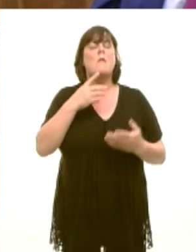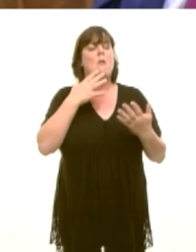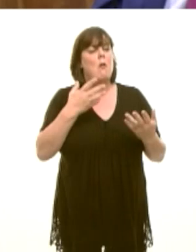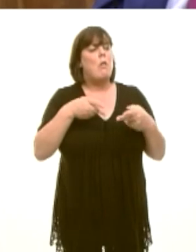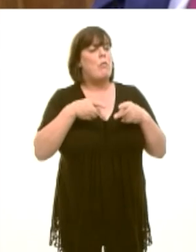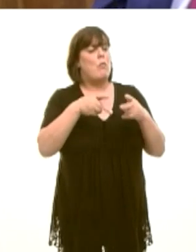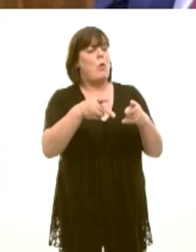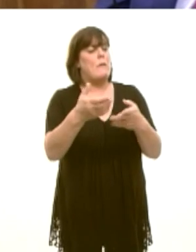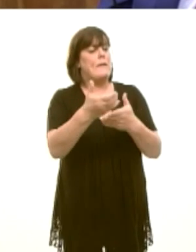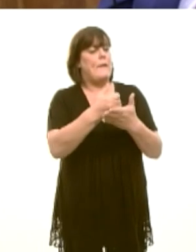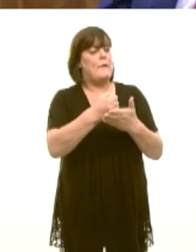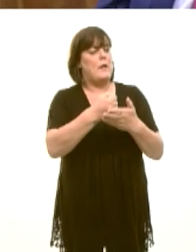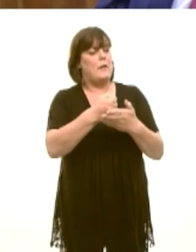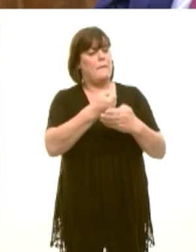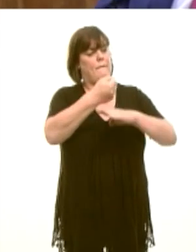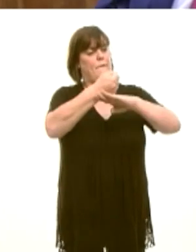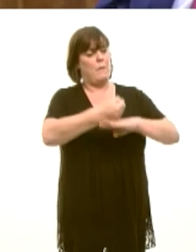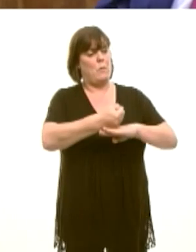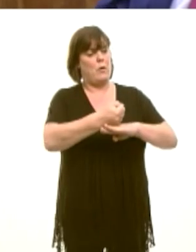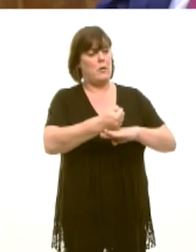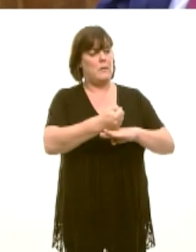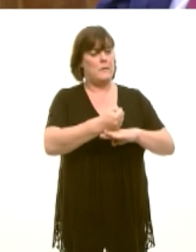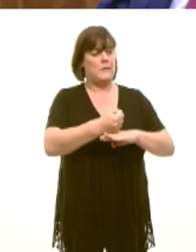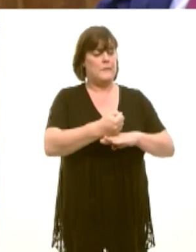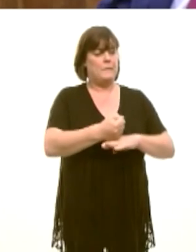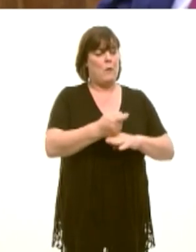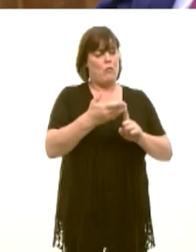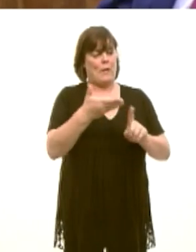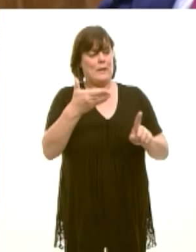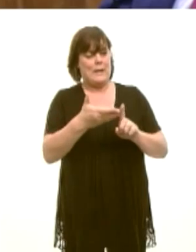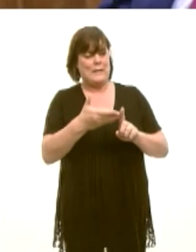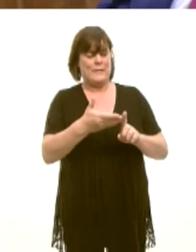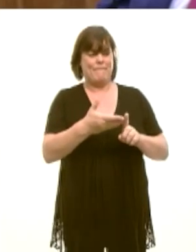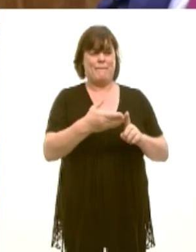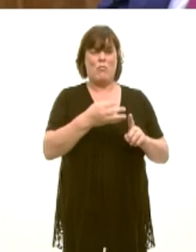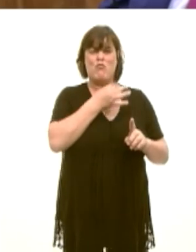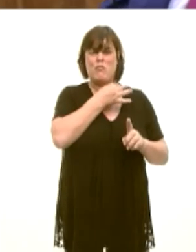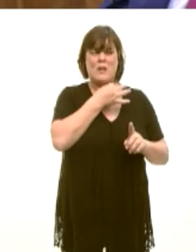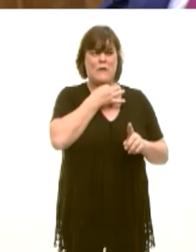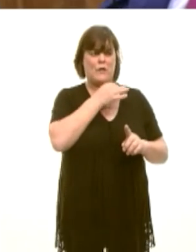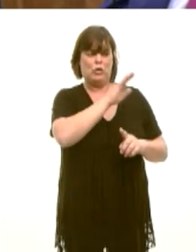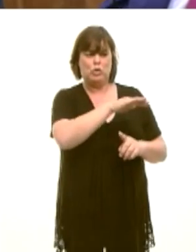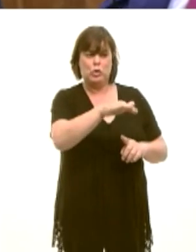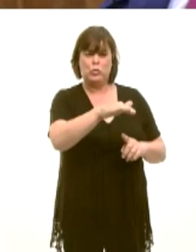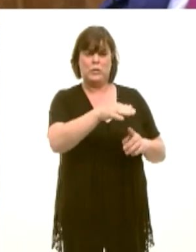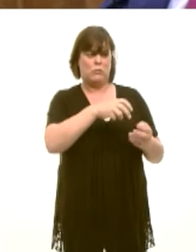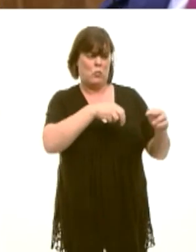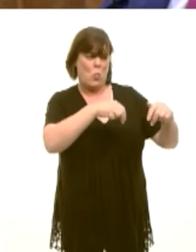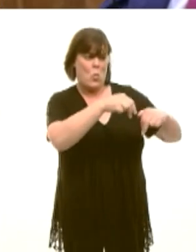pedestrians who are from socially deprived areas, and their risk of injury in a road